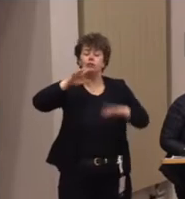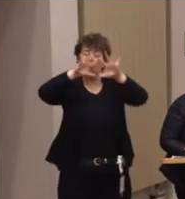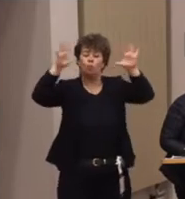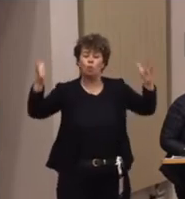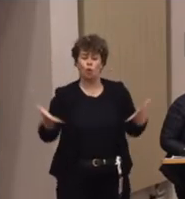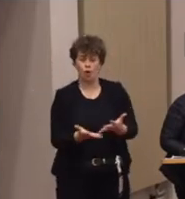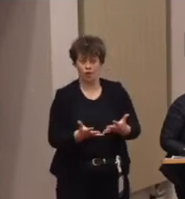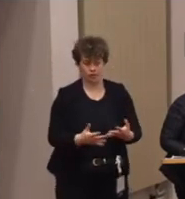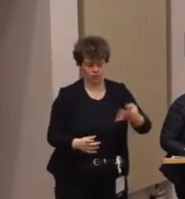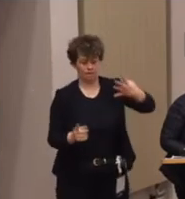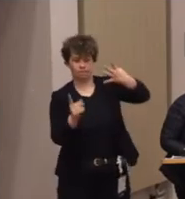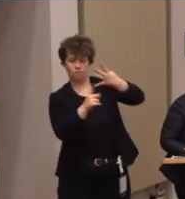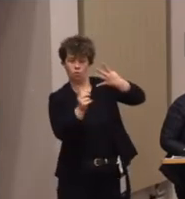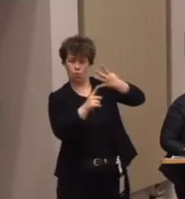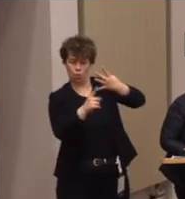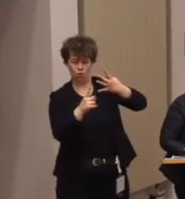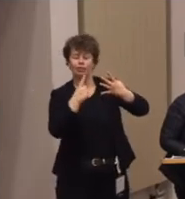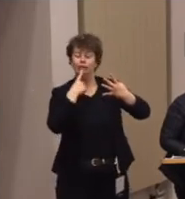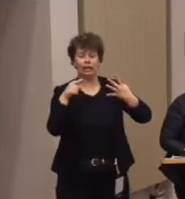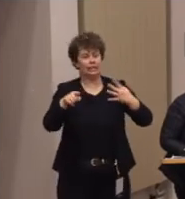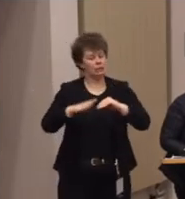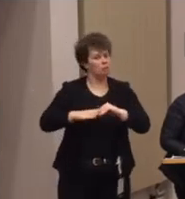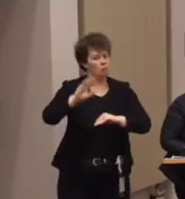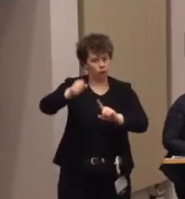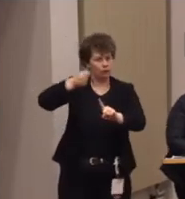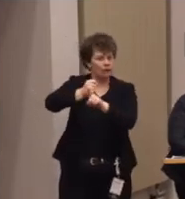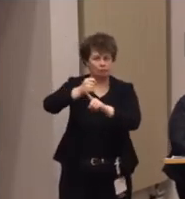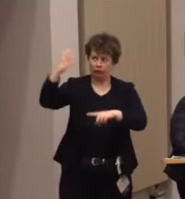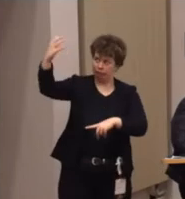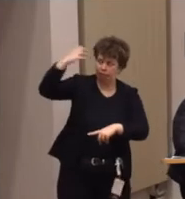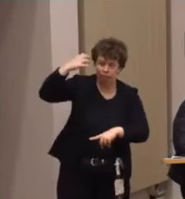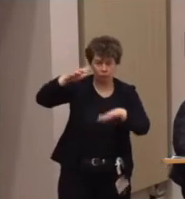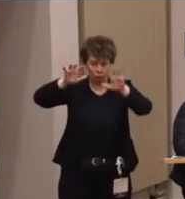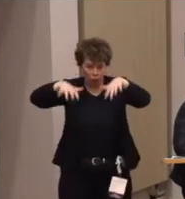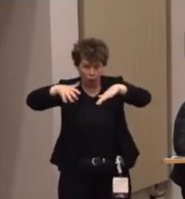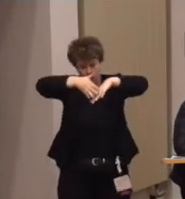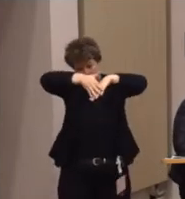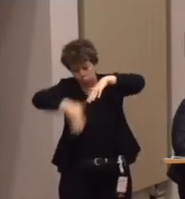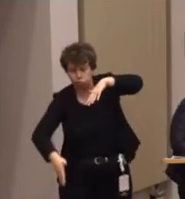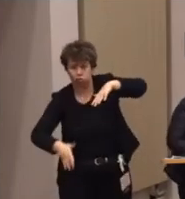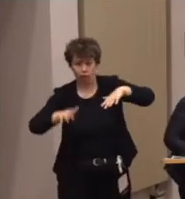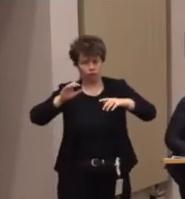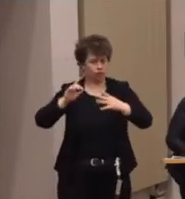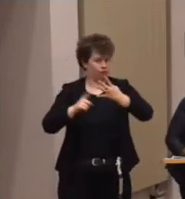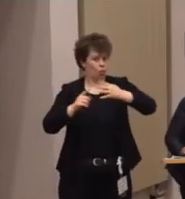to the global climate rates. In relating with the armed conflict, we have also our own experience,